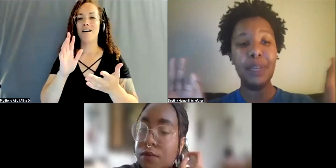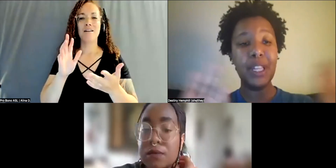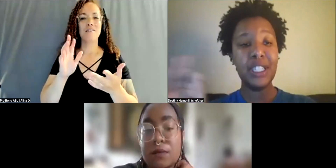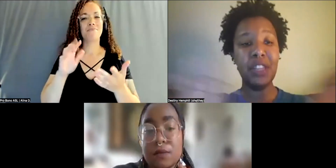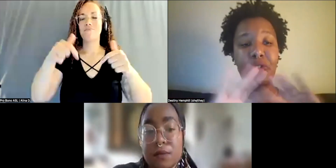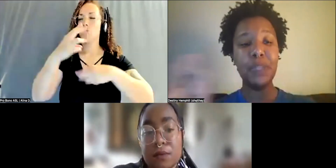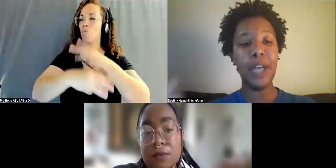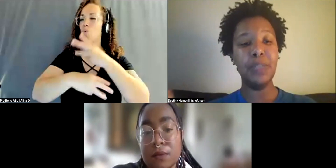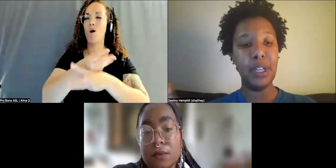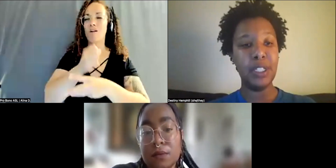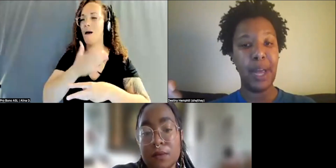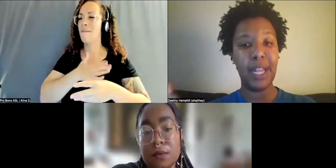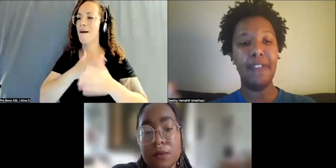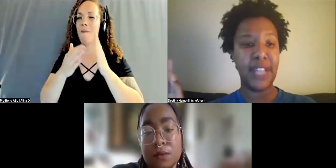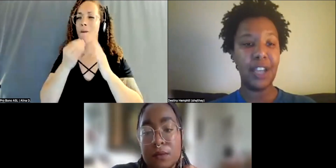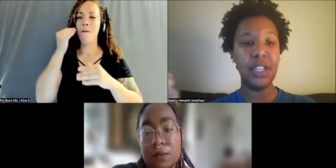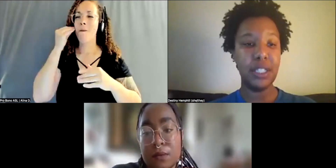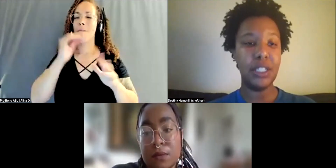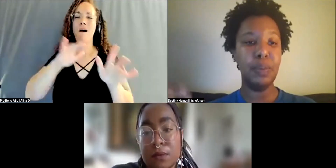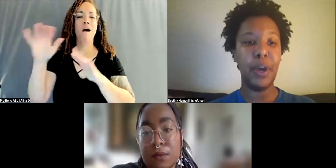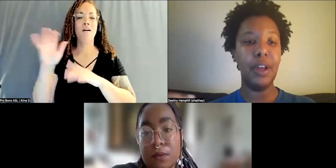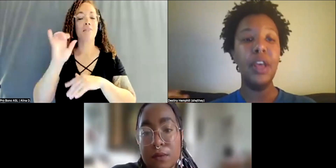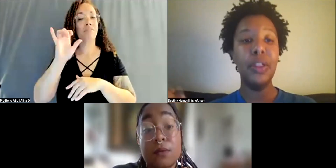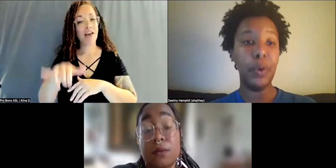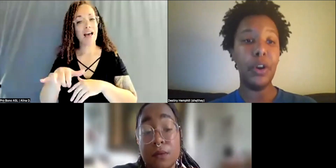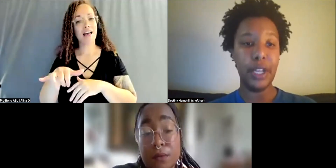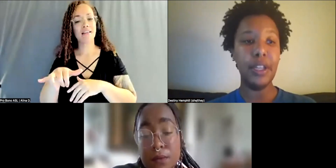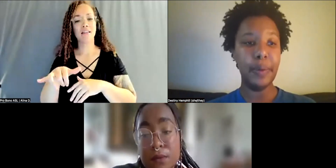possibility the fullest possibilities of my life is actually contingent upon the world ending;